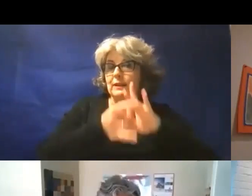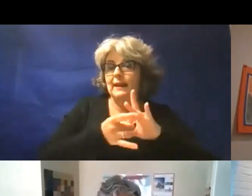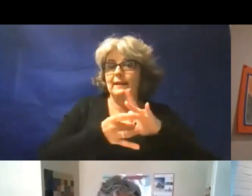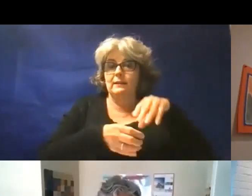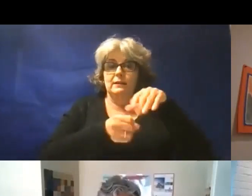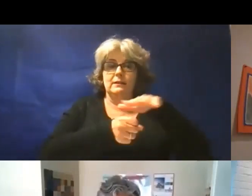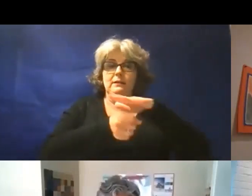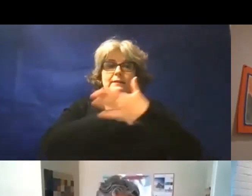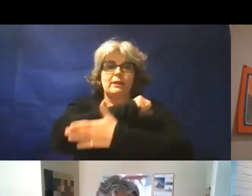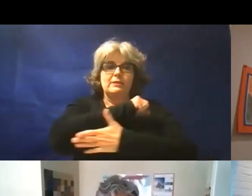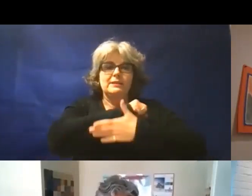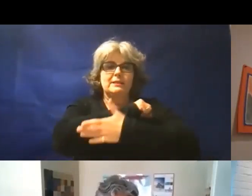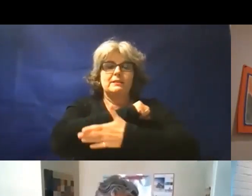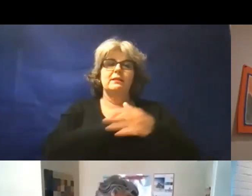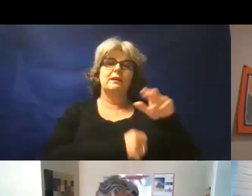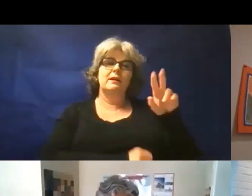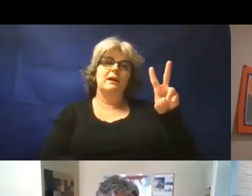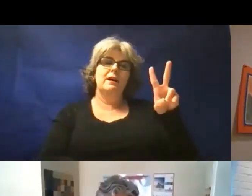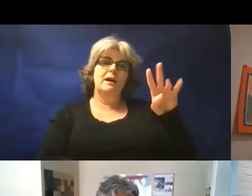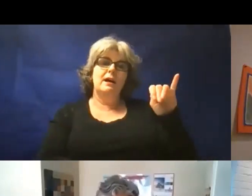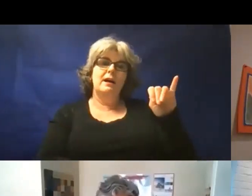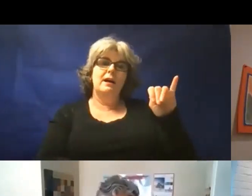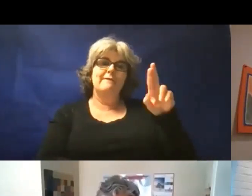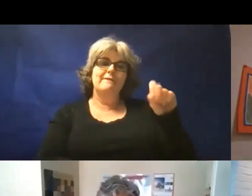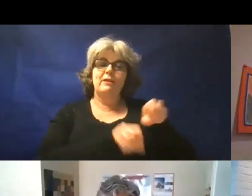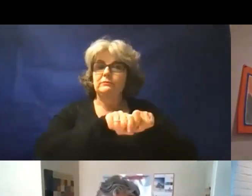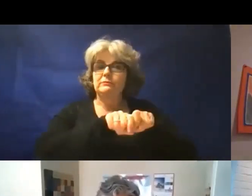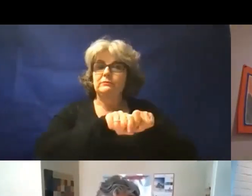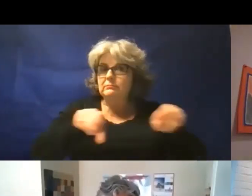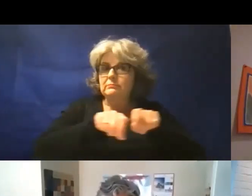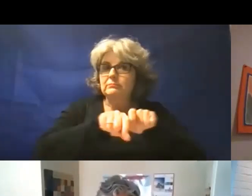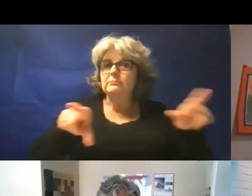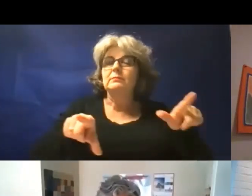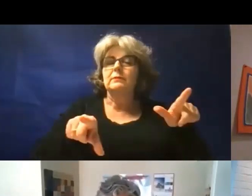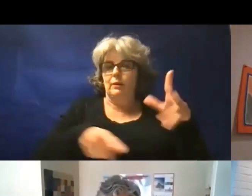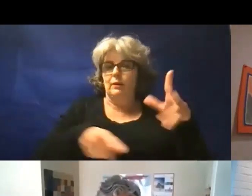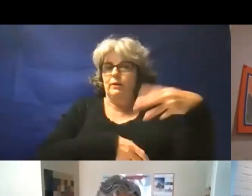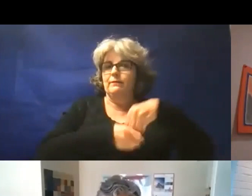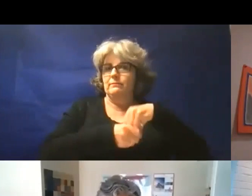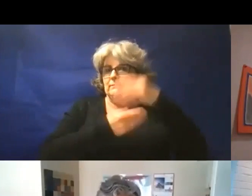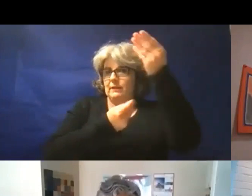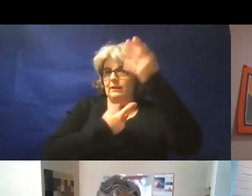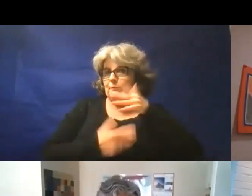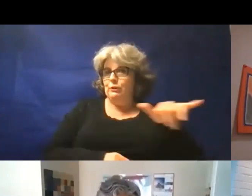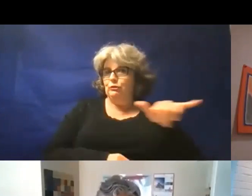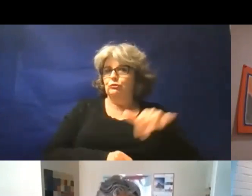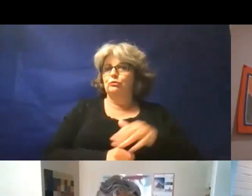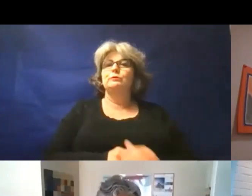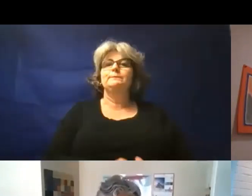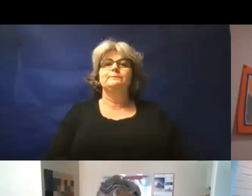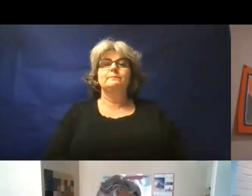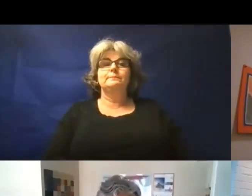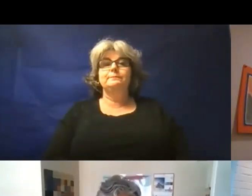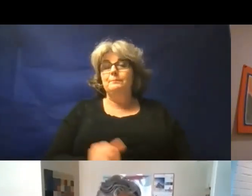variants of concern we may take that into account as well so i hope that answered the question